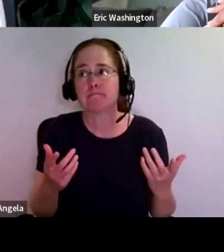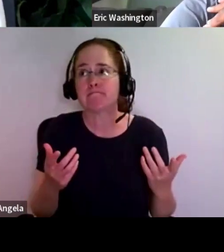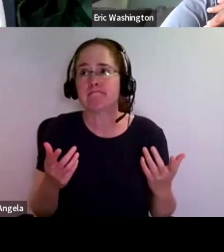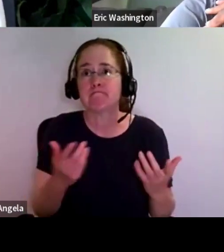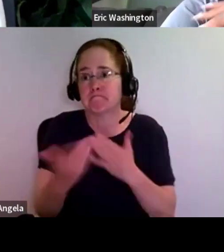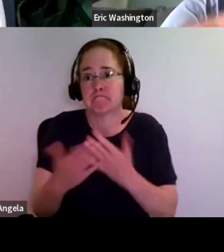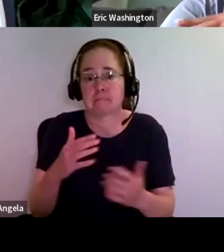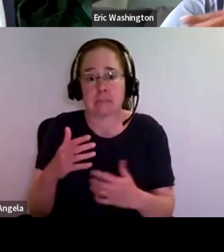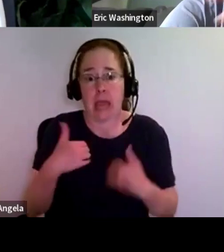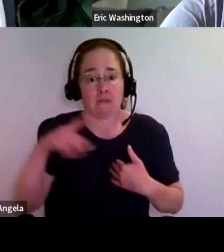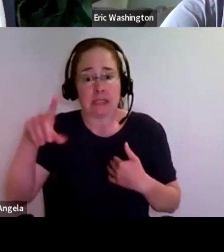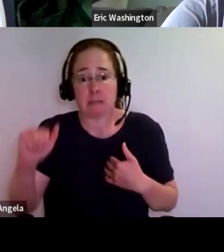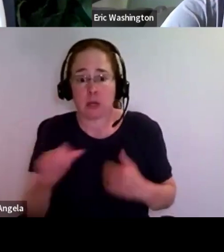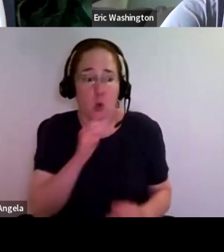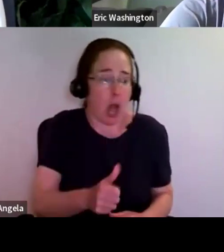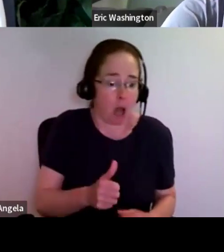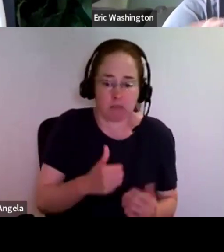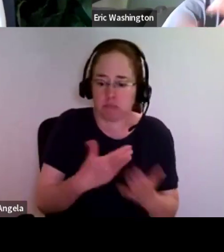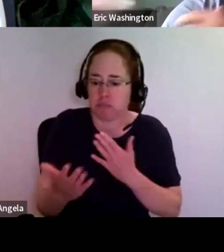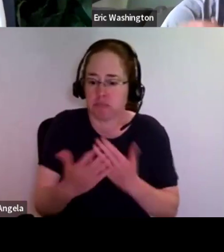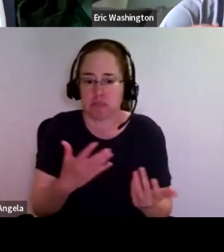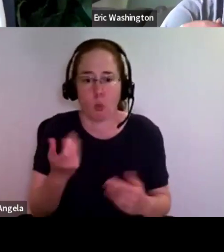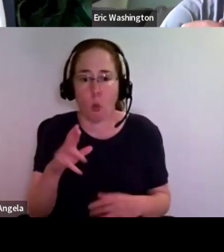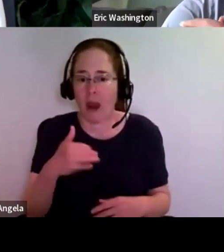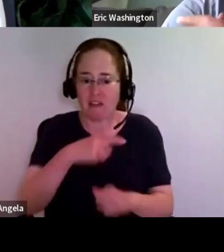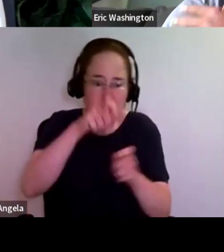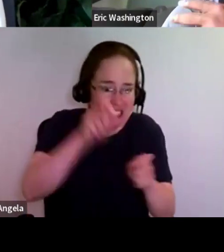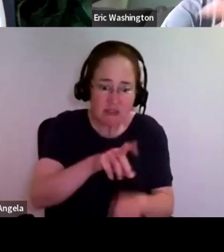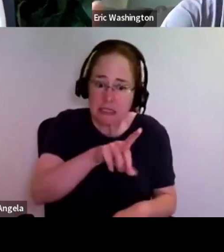disability or not, or you have that specific disability, we all